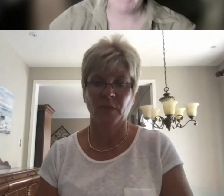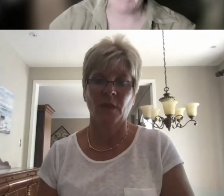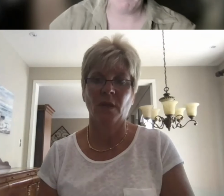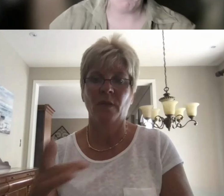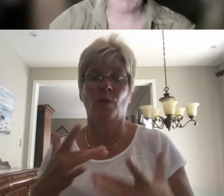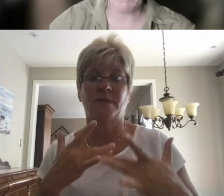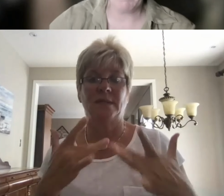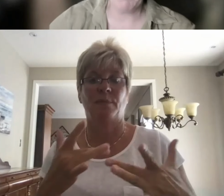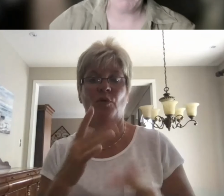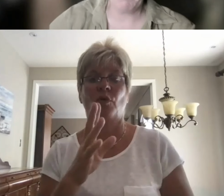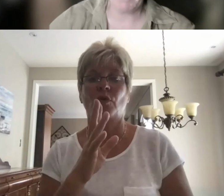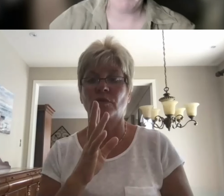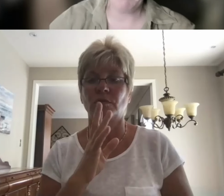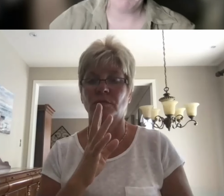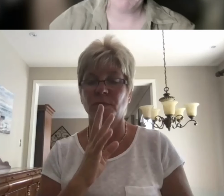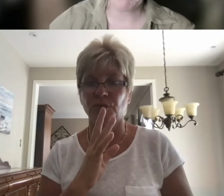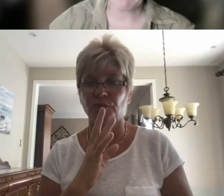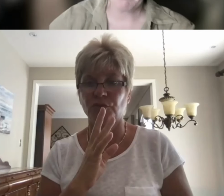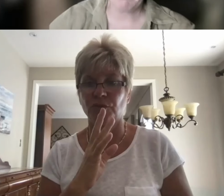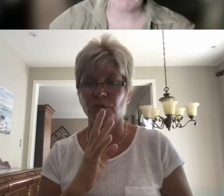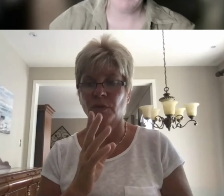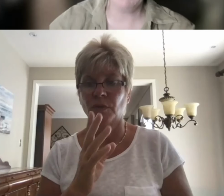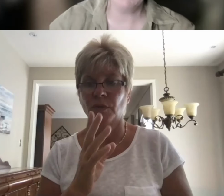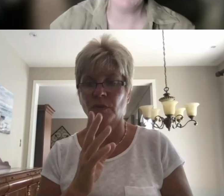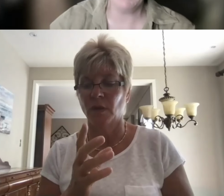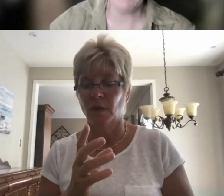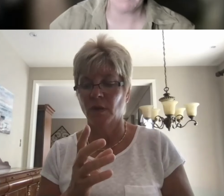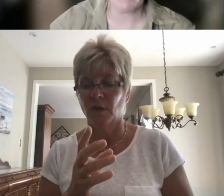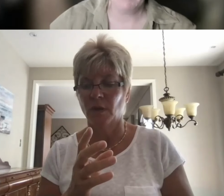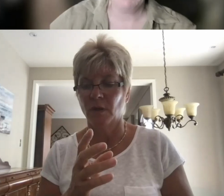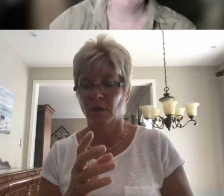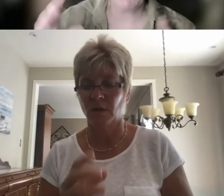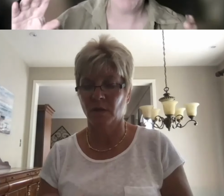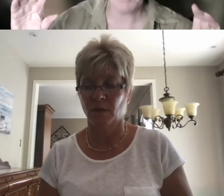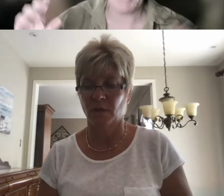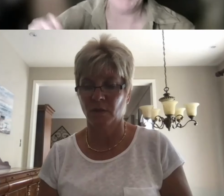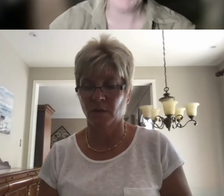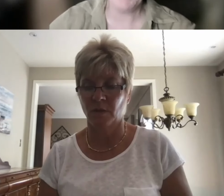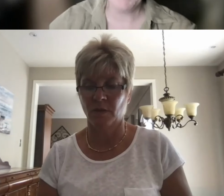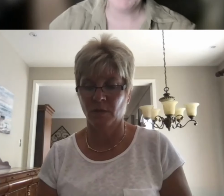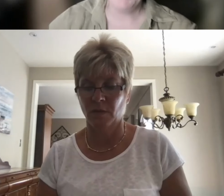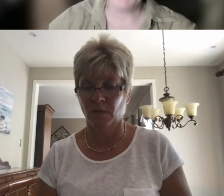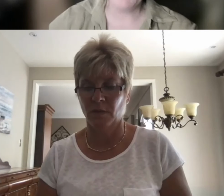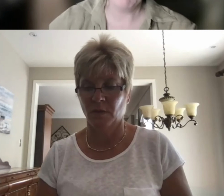where it is small data